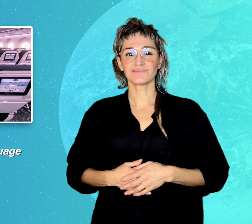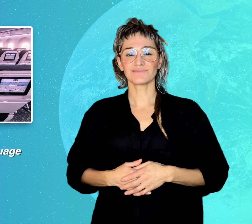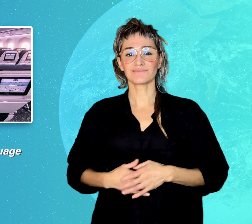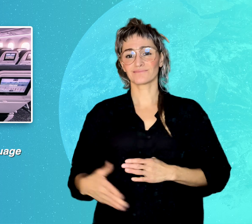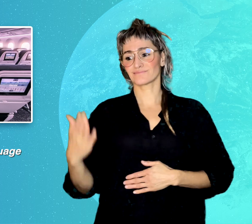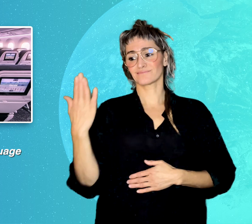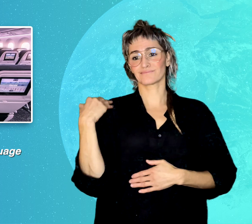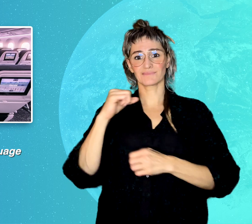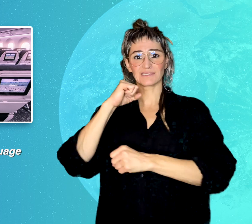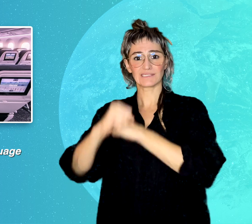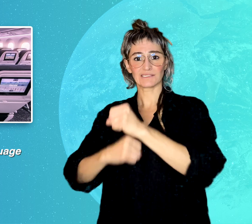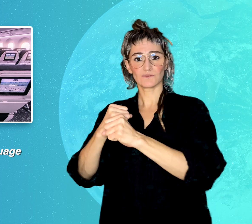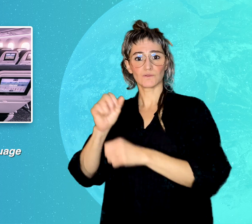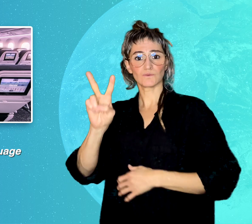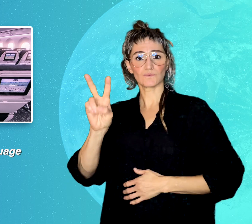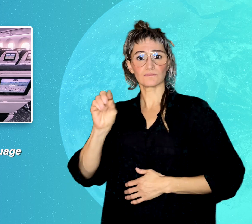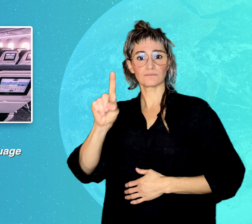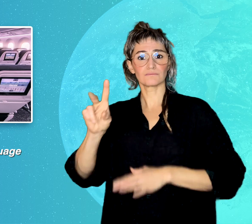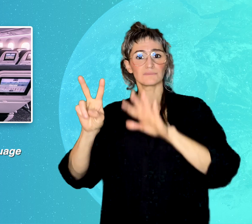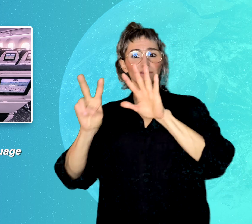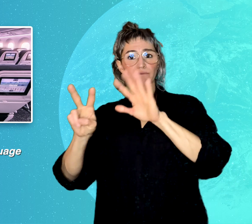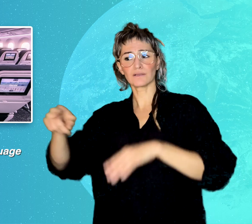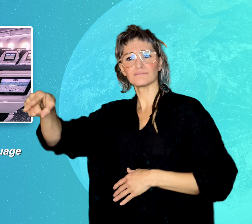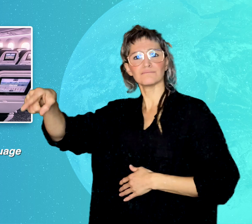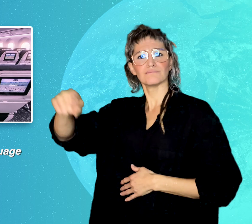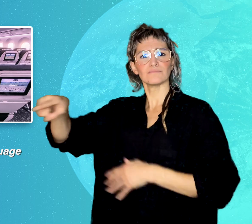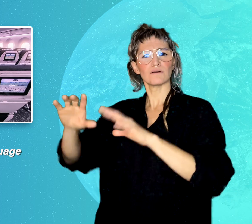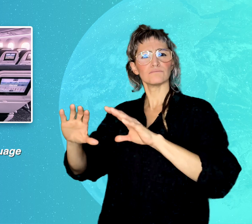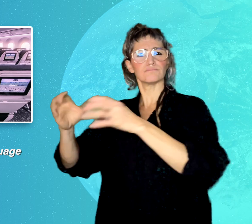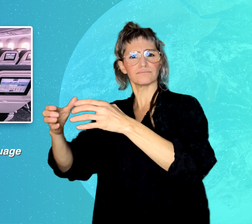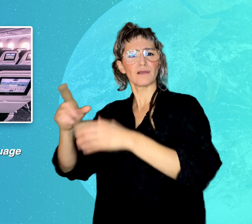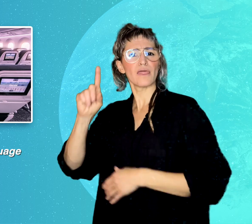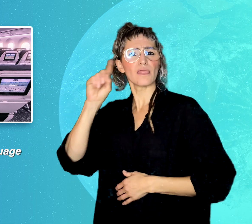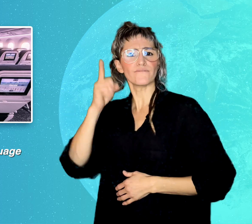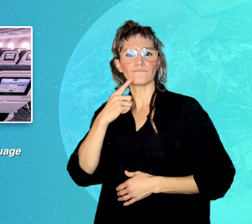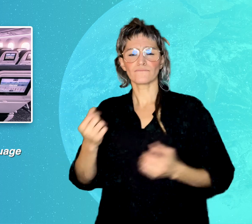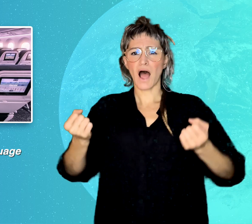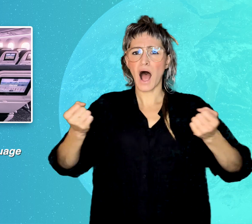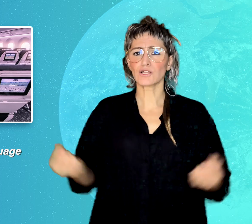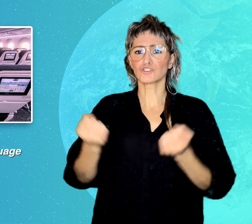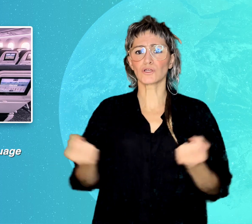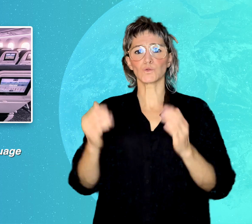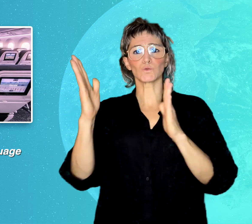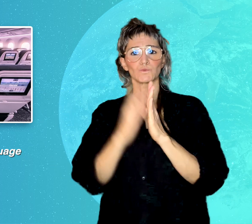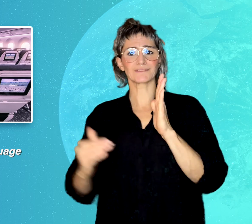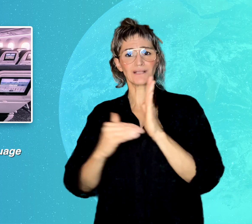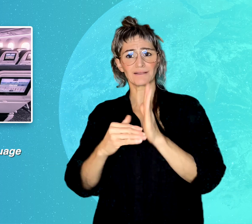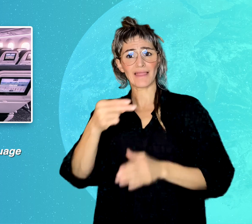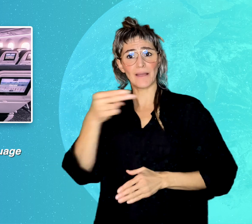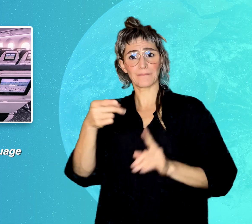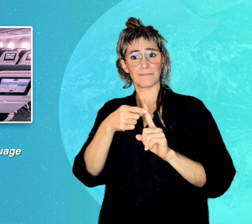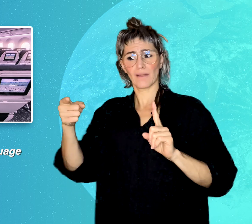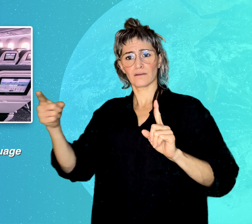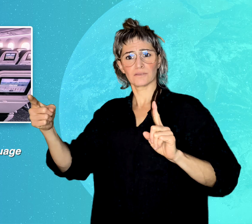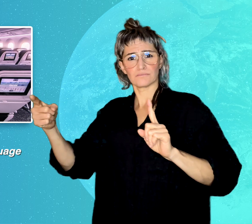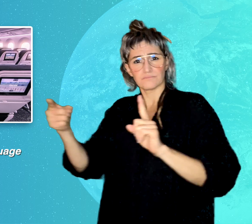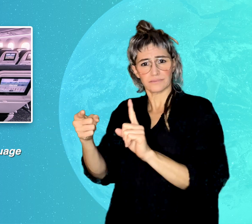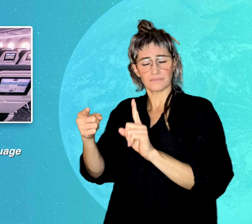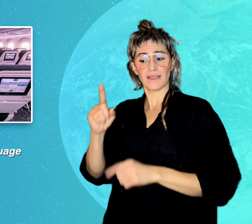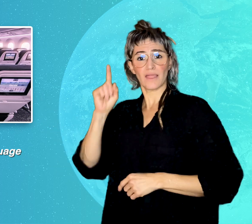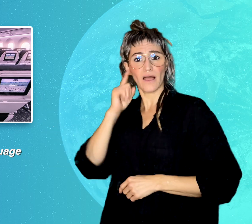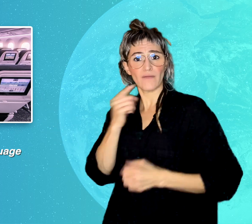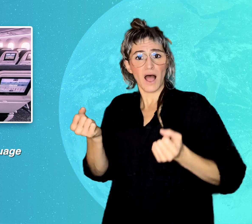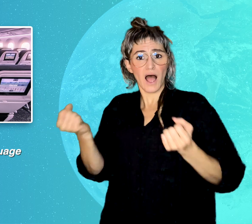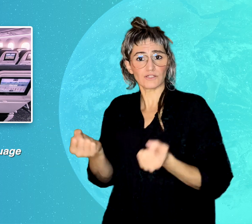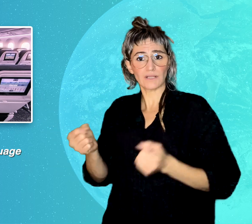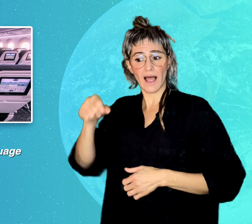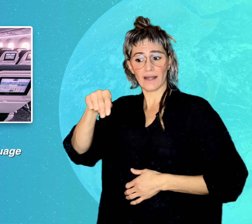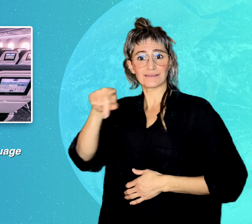In 2017, members of Deaf Action New Zealand (Deaf Action NZ) wrote